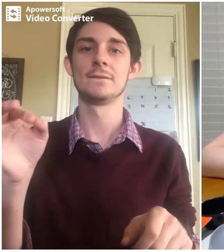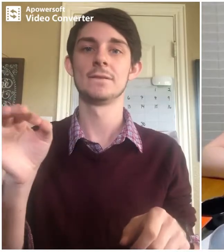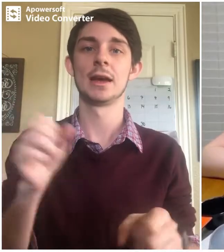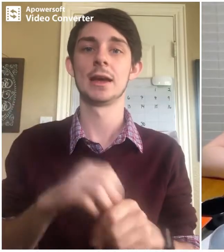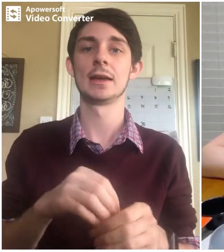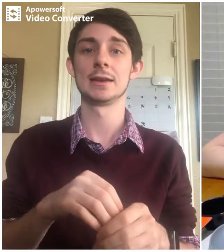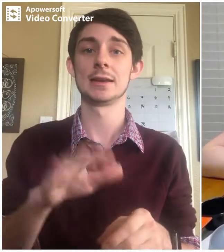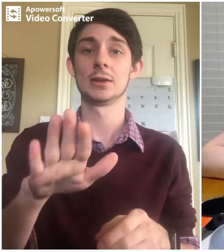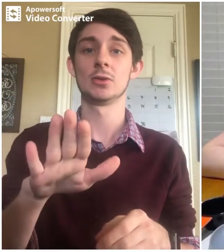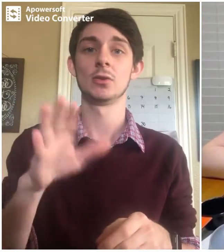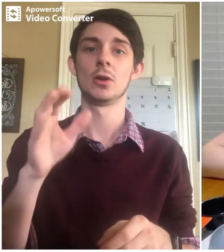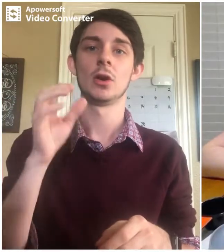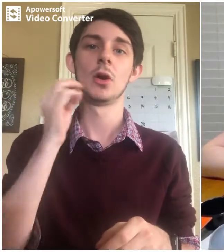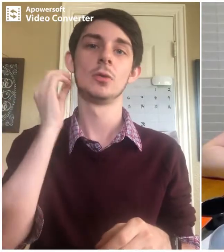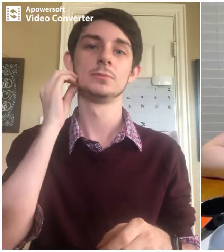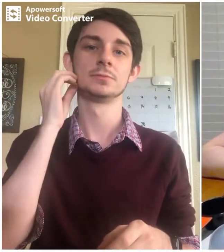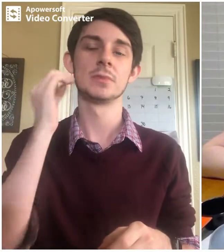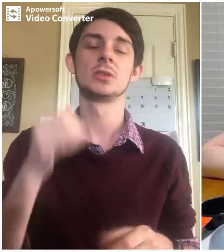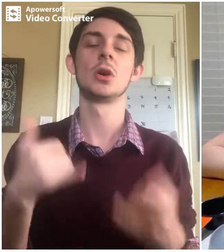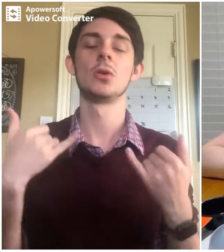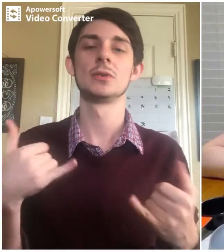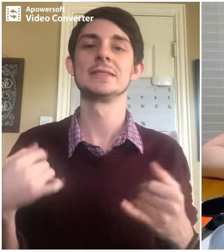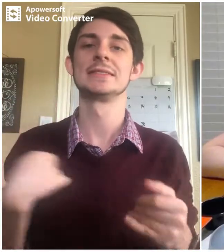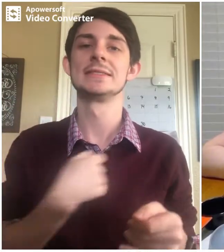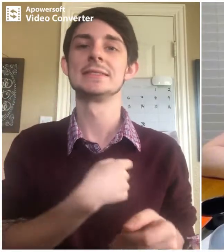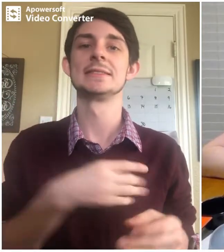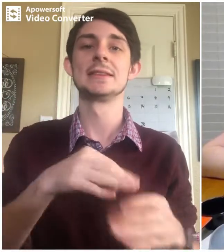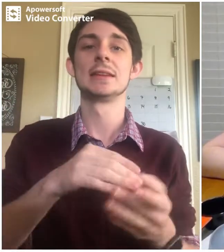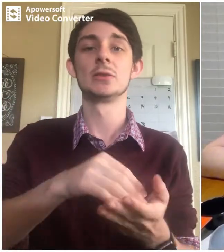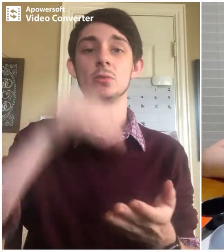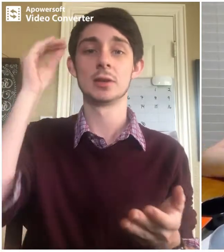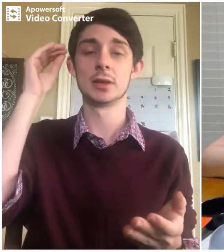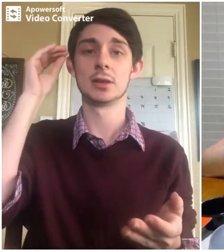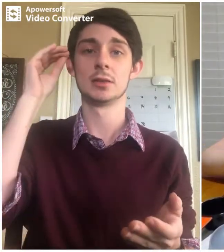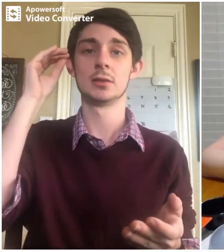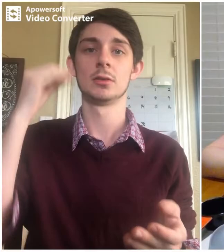we'll be learning about oil and water and dish soap and what happens when